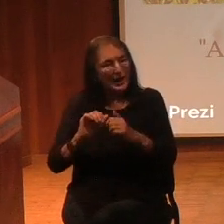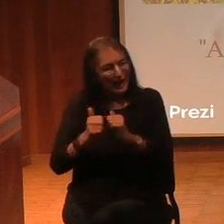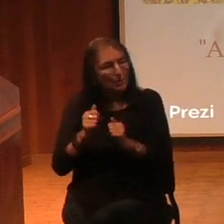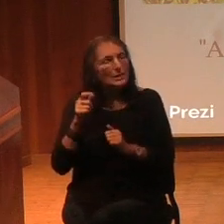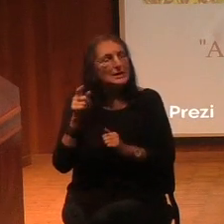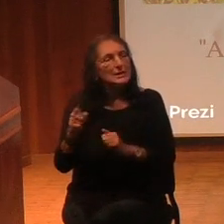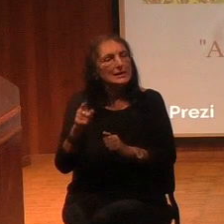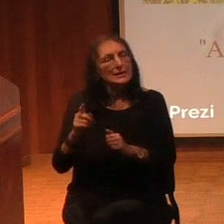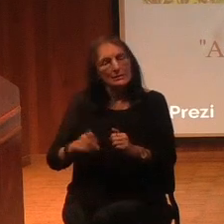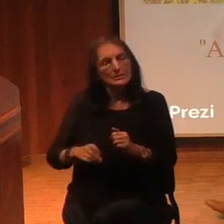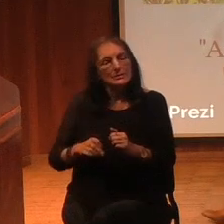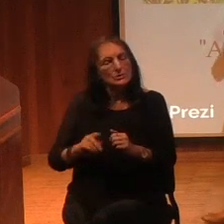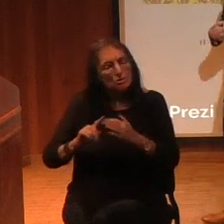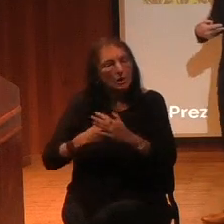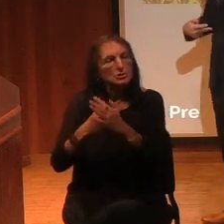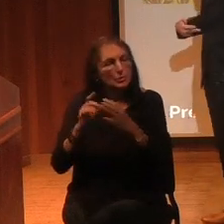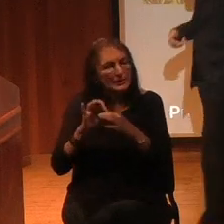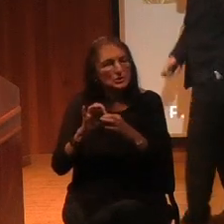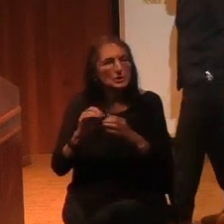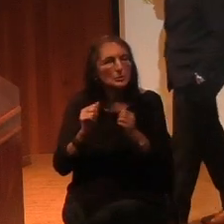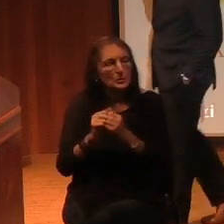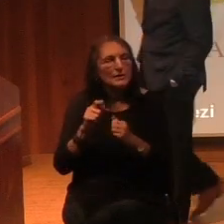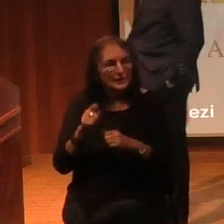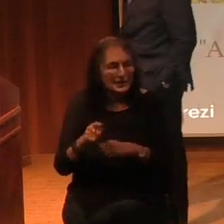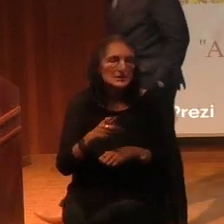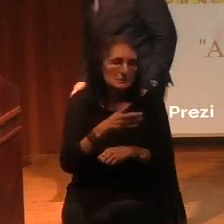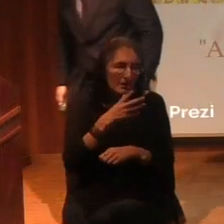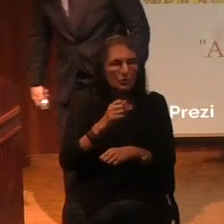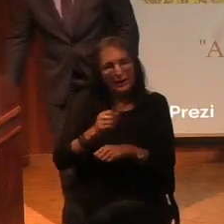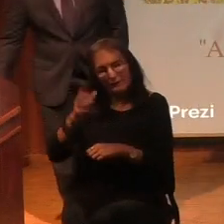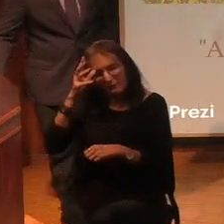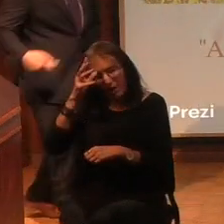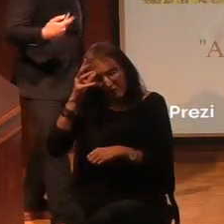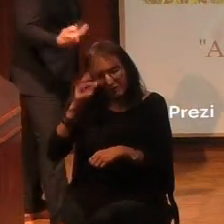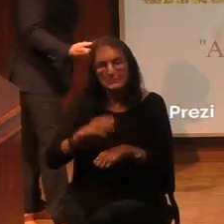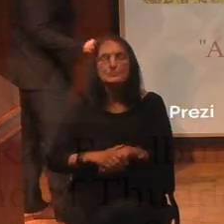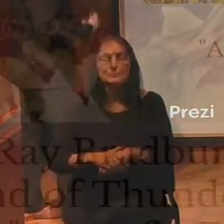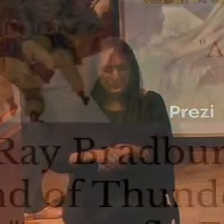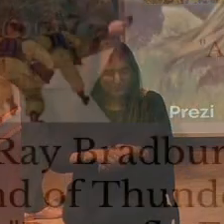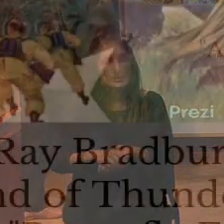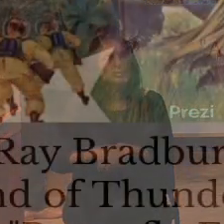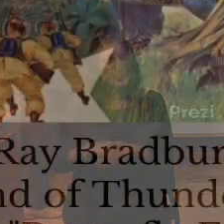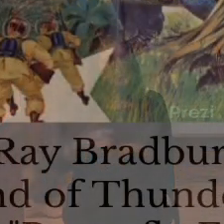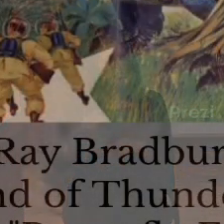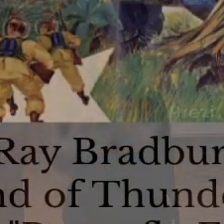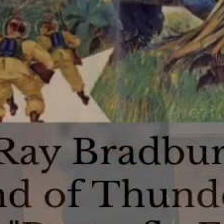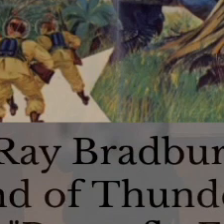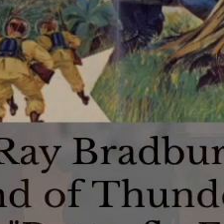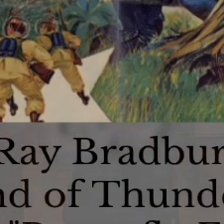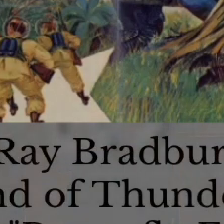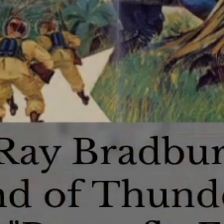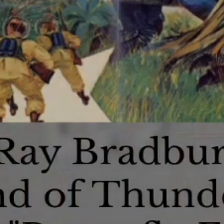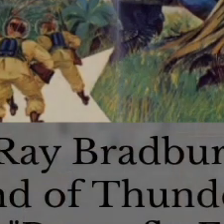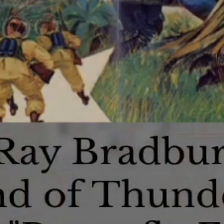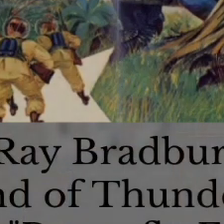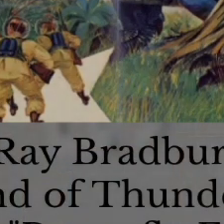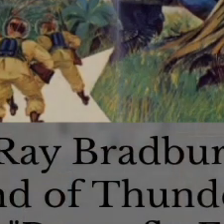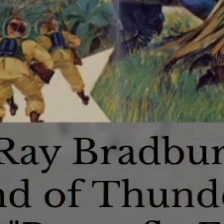played by Crispin Glover and Lea Thompson. One of the interesting things about this story and how it connects to trauma is that